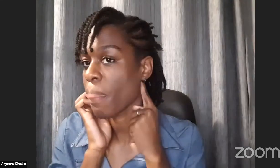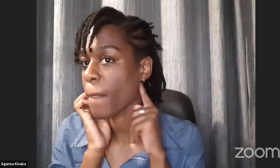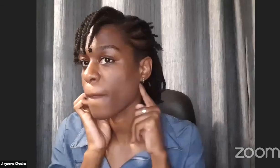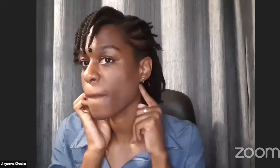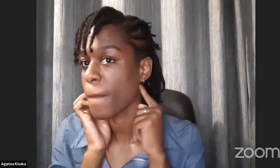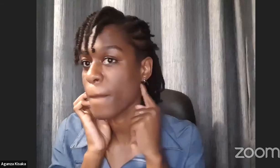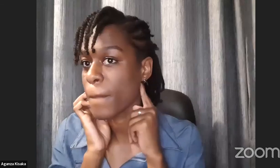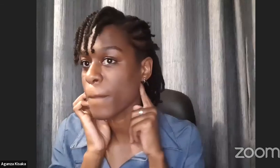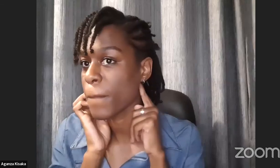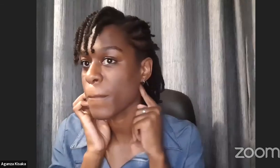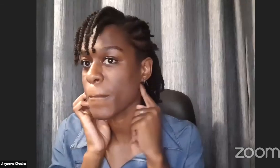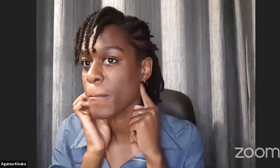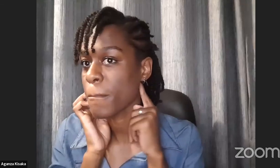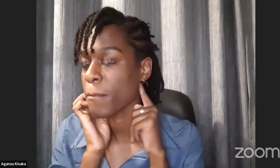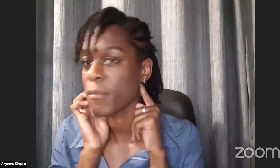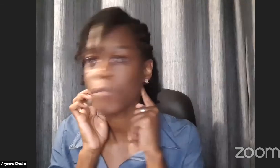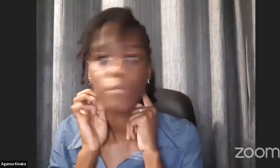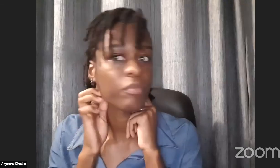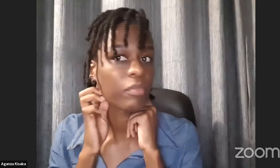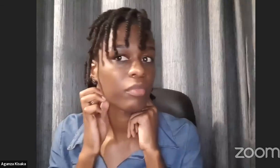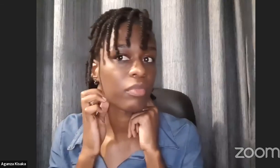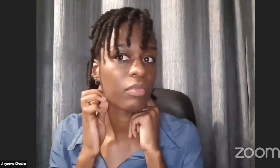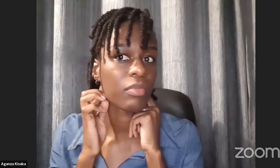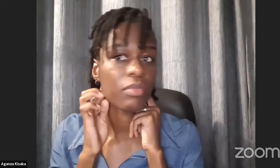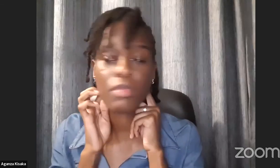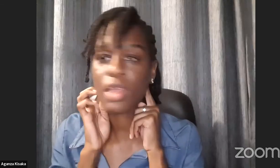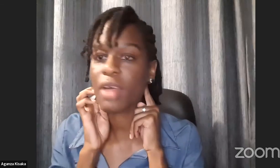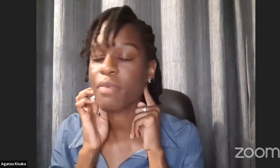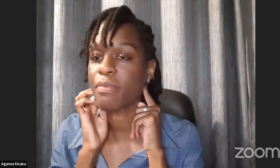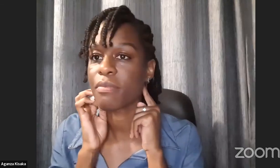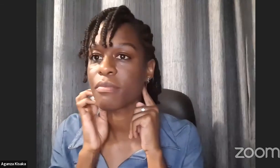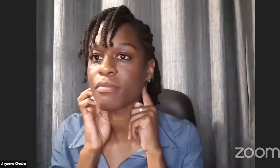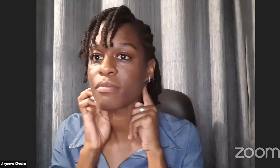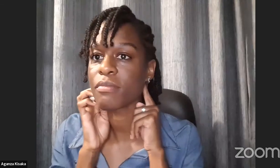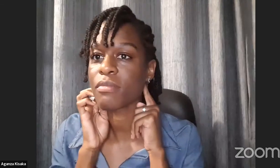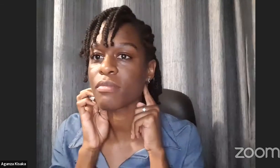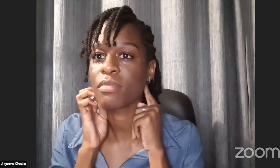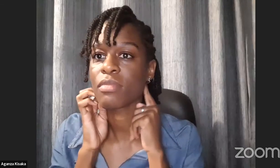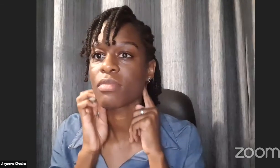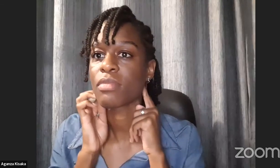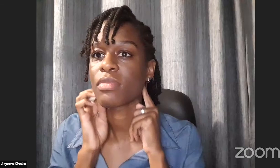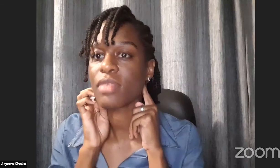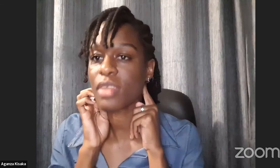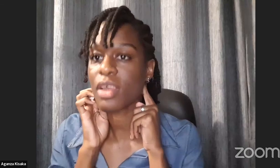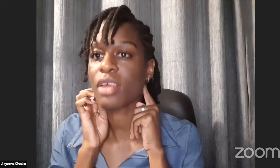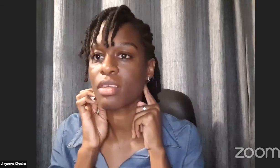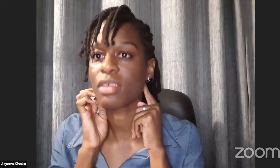It's less tense than the back of my neck but my back of my neck is so tense that I could actually feel it.